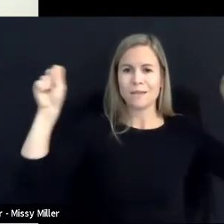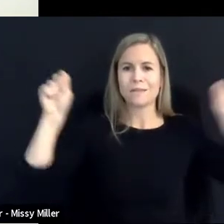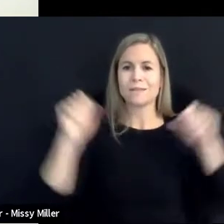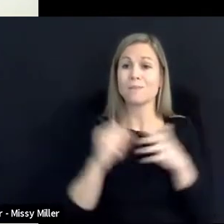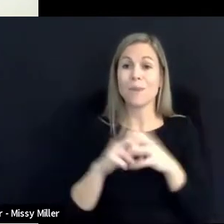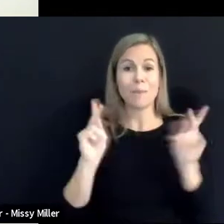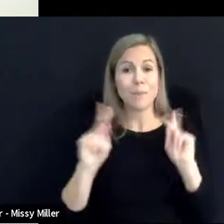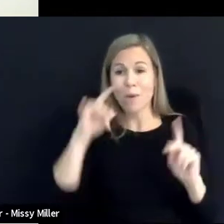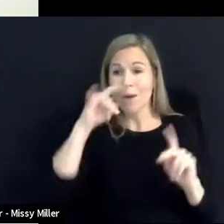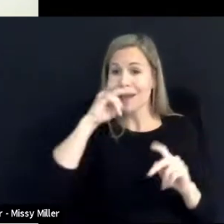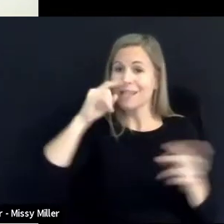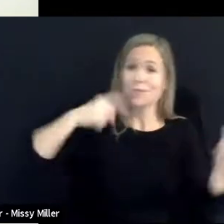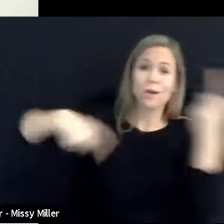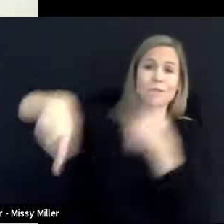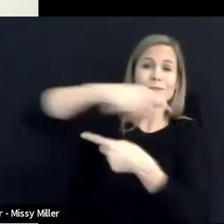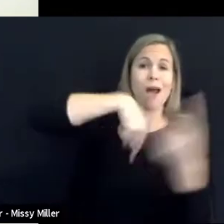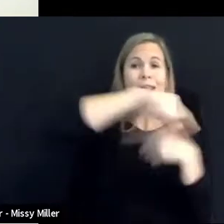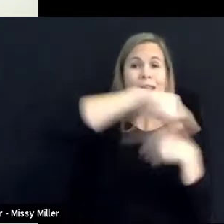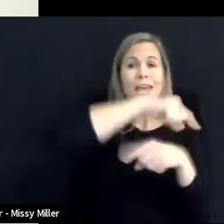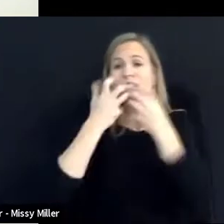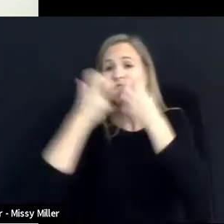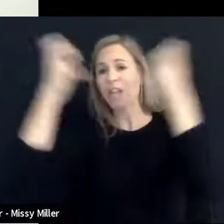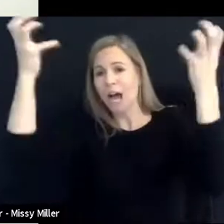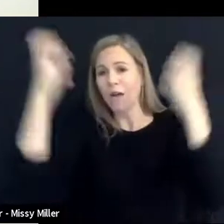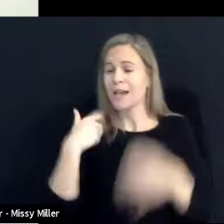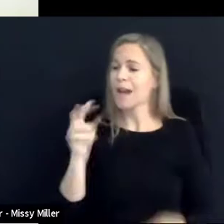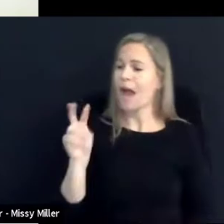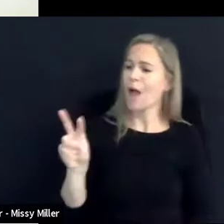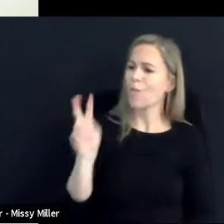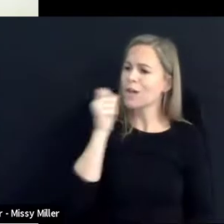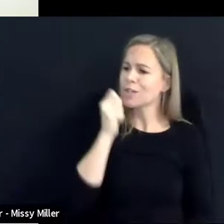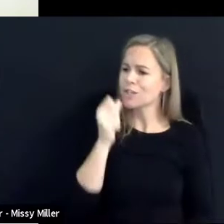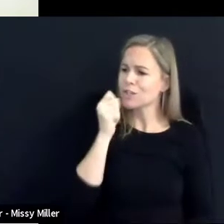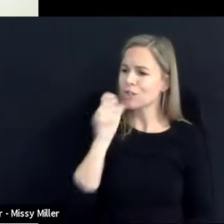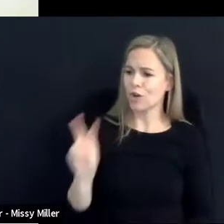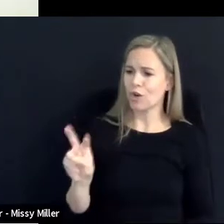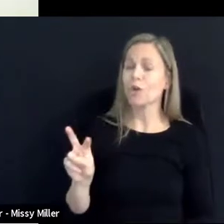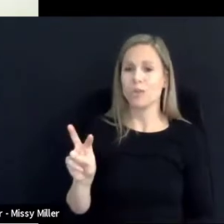and I watched as she just gradually, you could see the expression on her face changes.